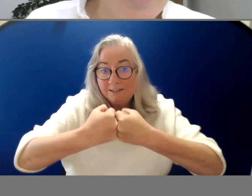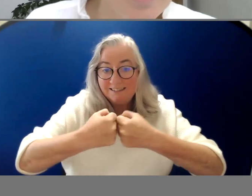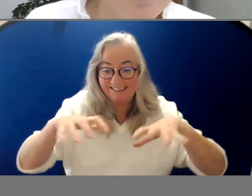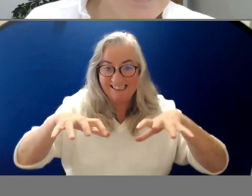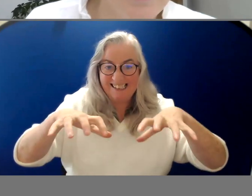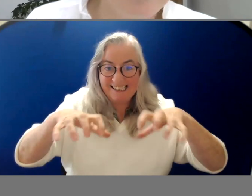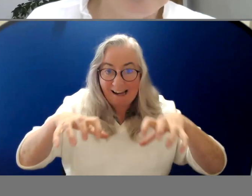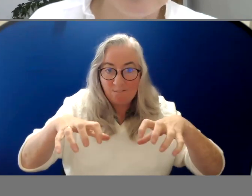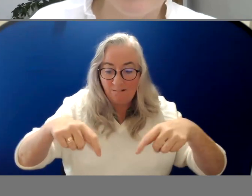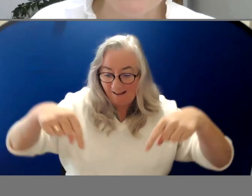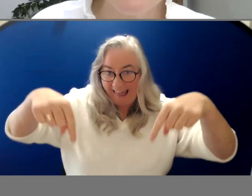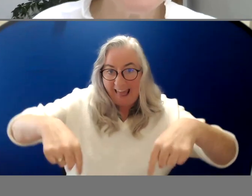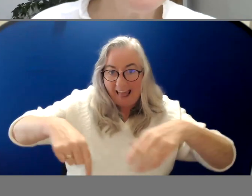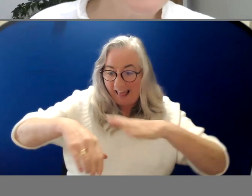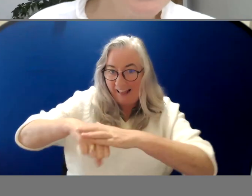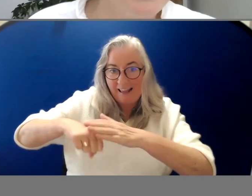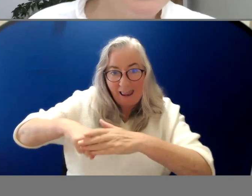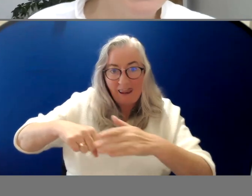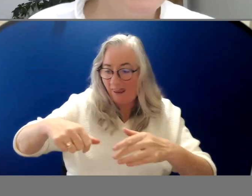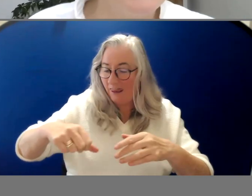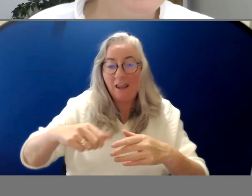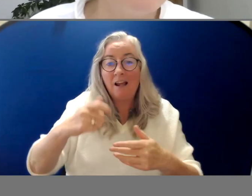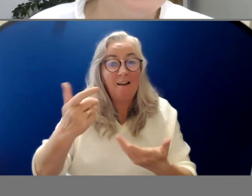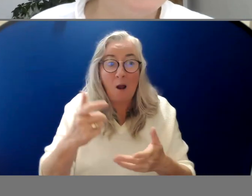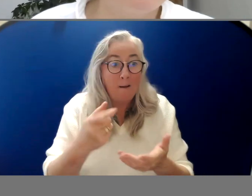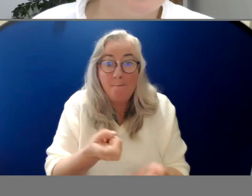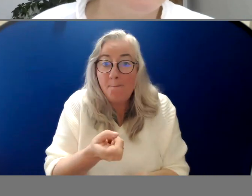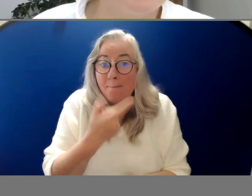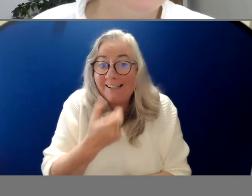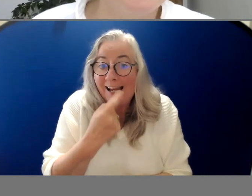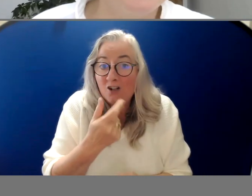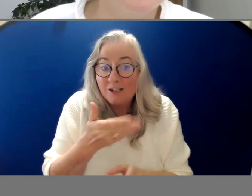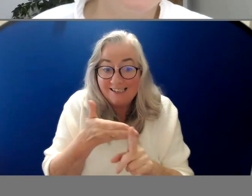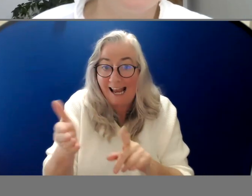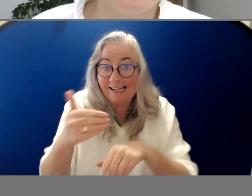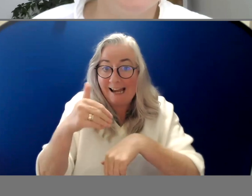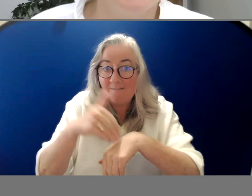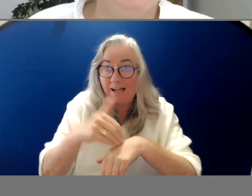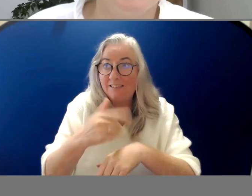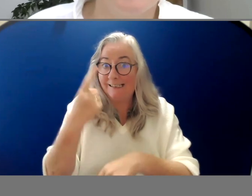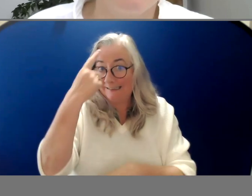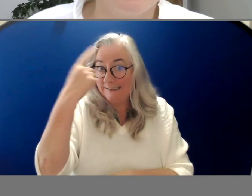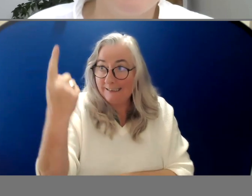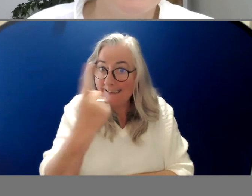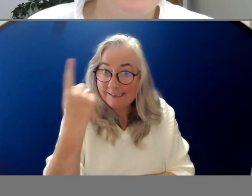or ankle pain and even things like medication side effects if you have a dizziness or poor balance